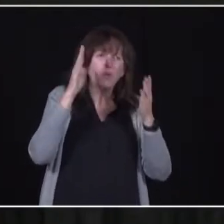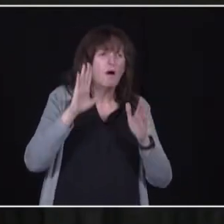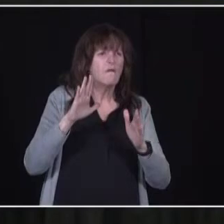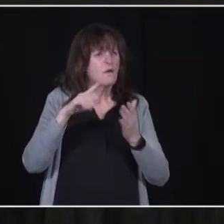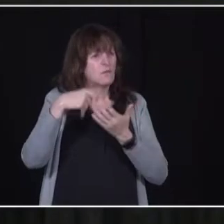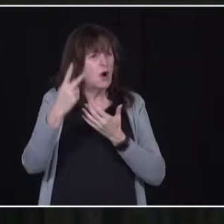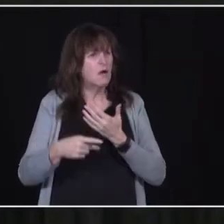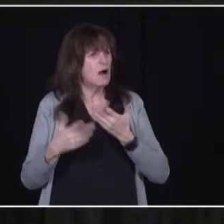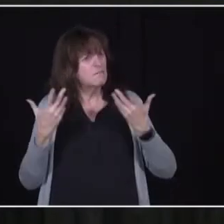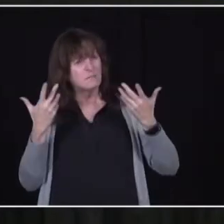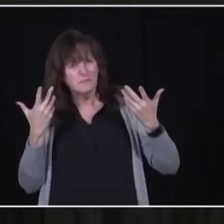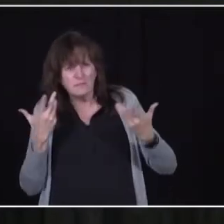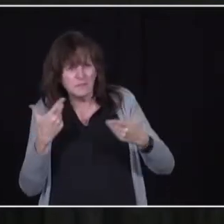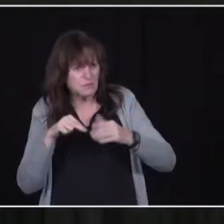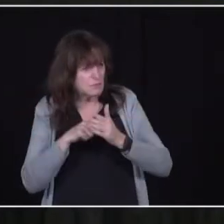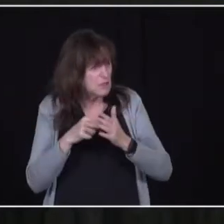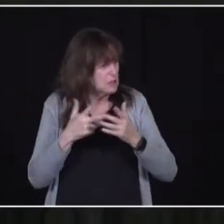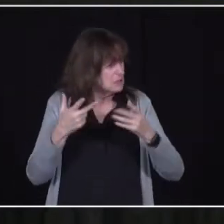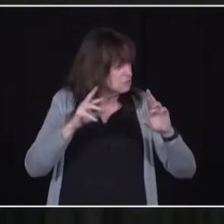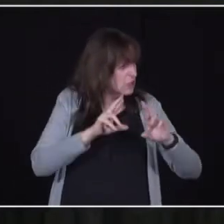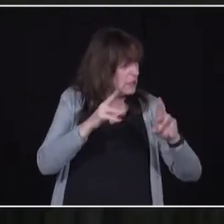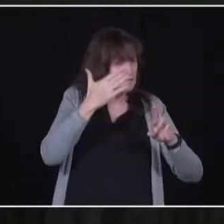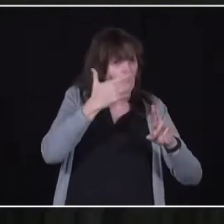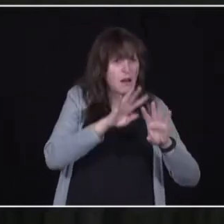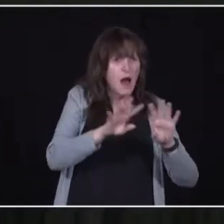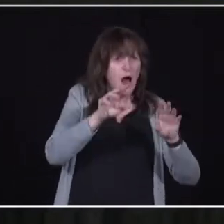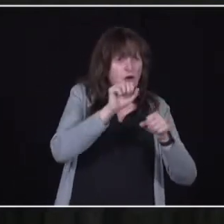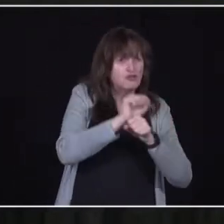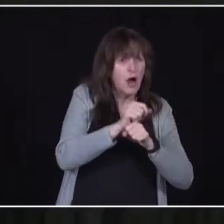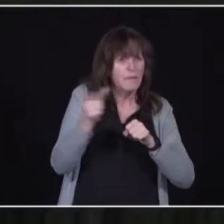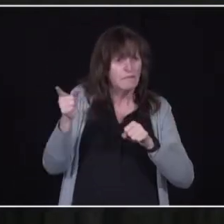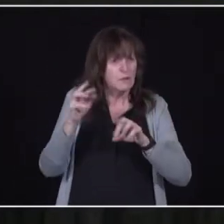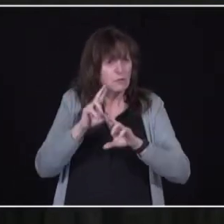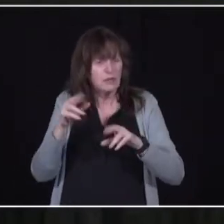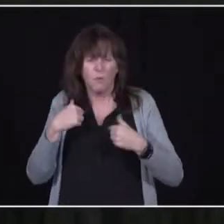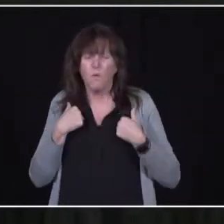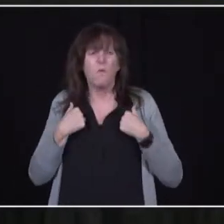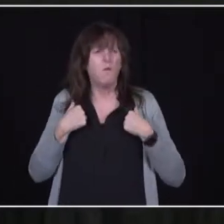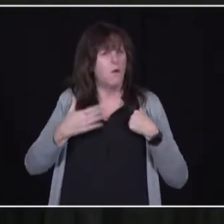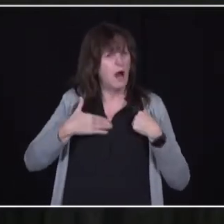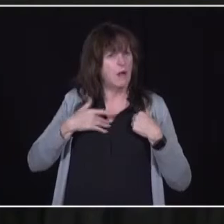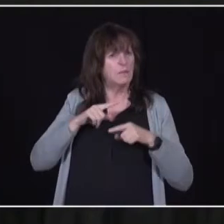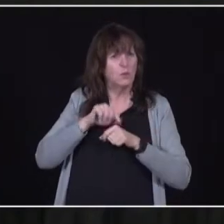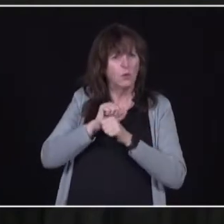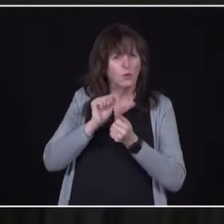of front-line jobs. Ontario is partnering with our assist